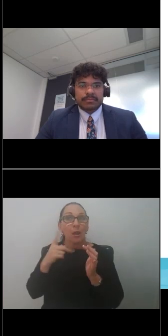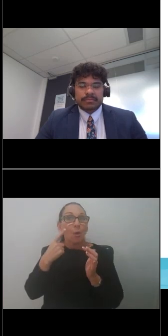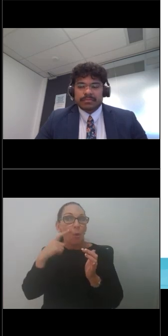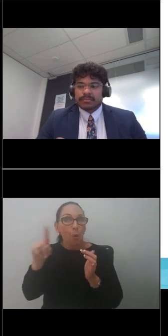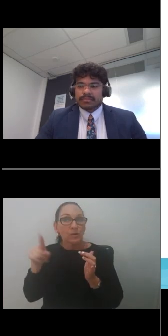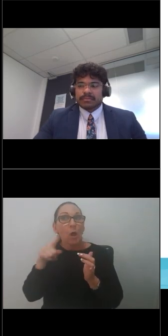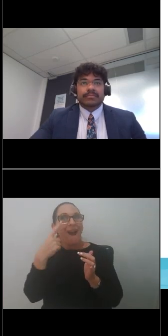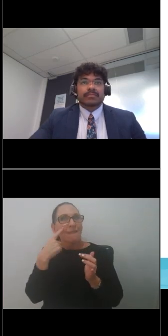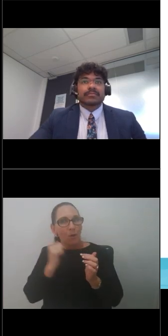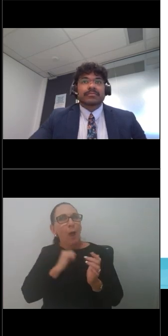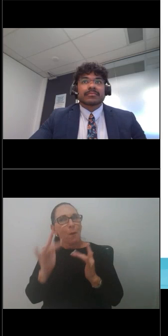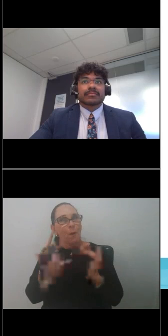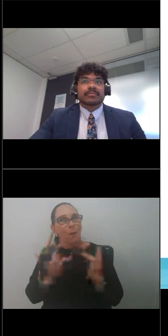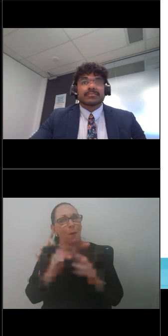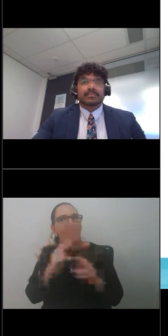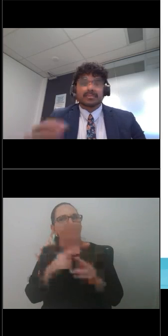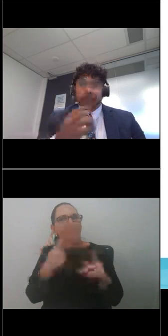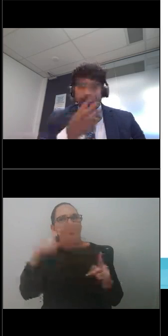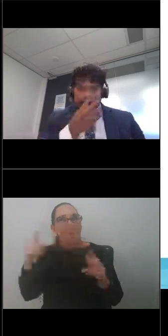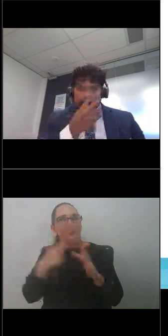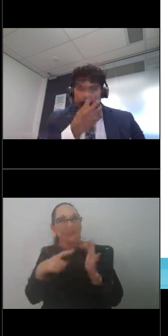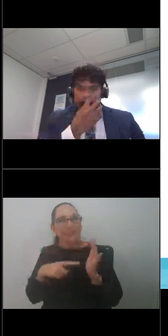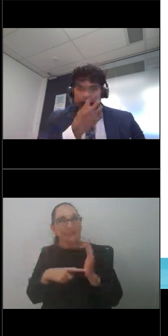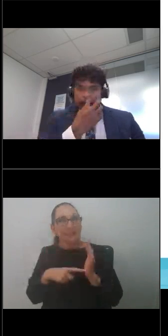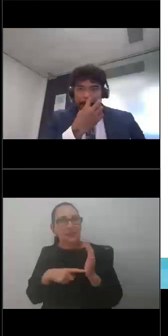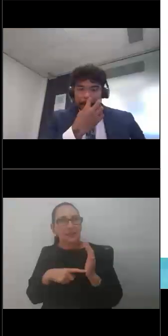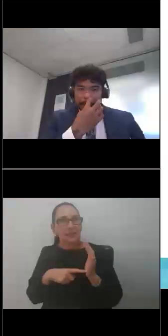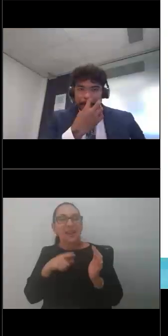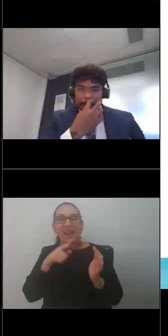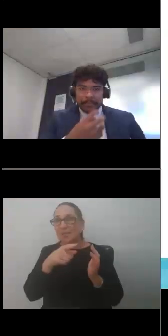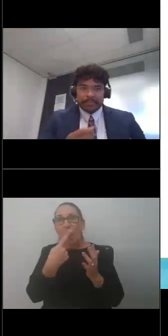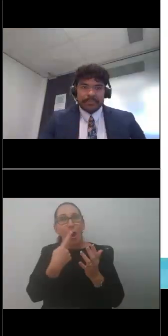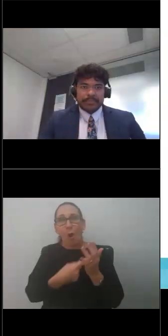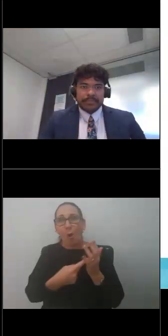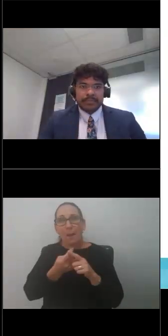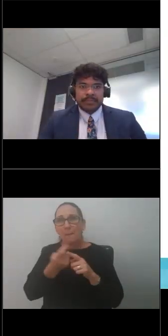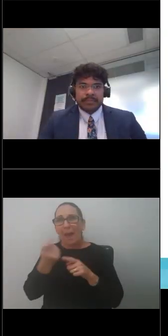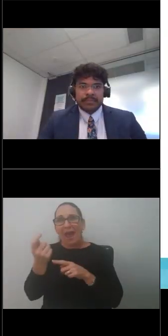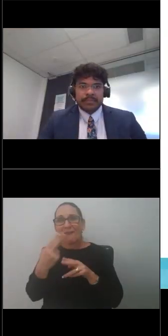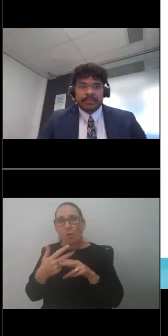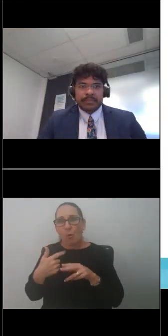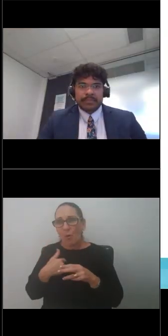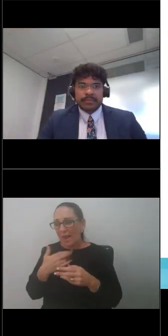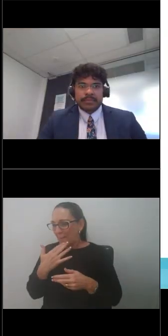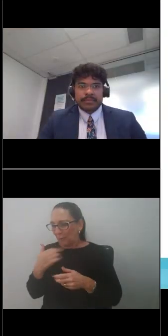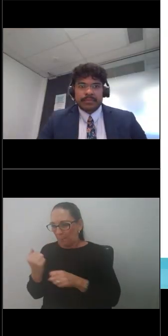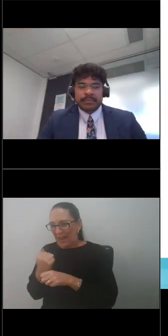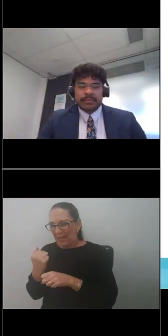the kit it's purely on a cost recovery basis I think they're about roughly $100 each um